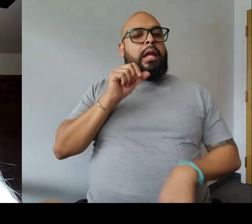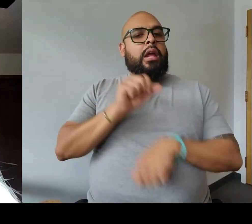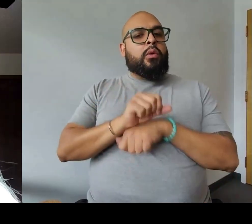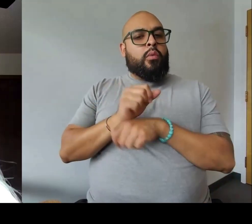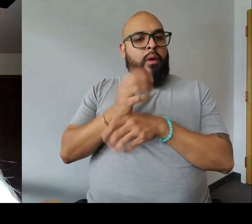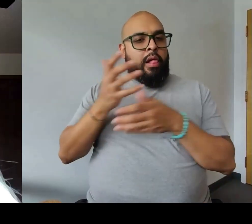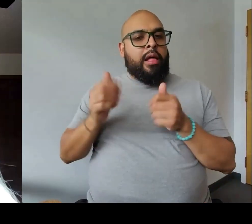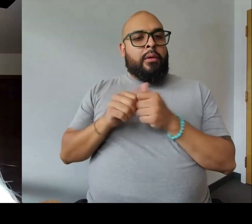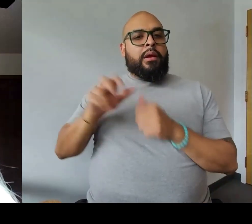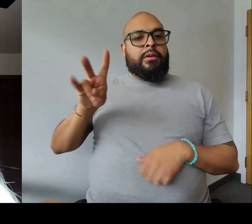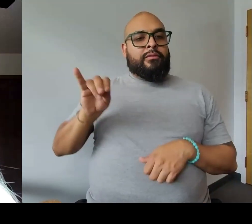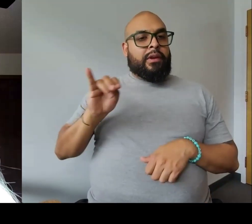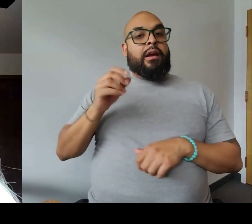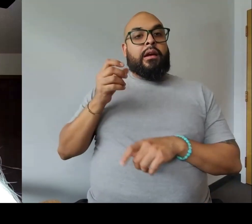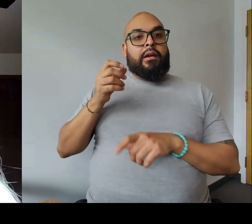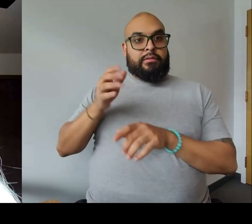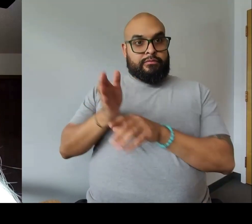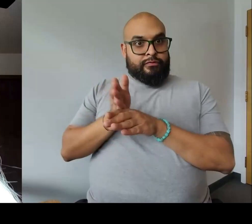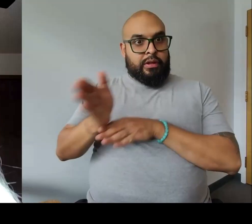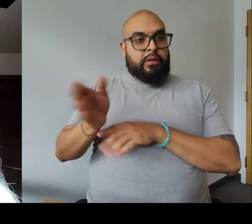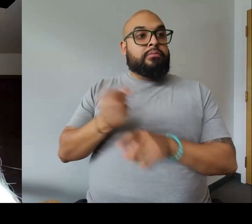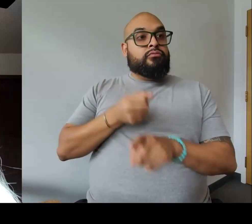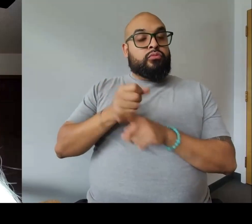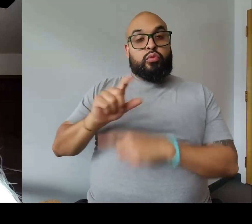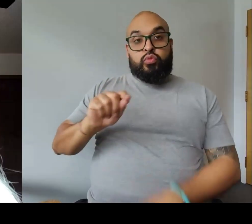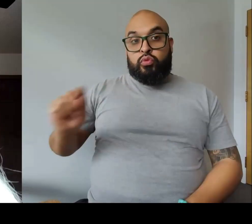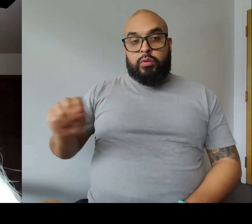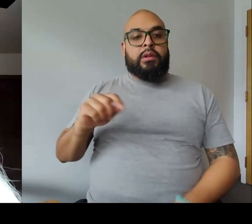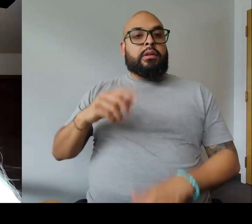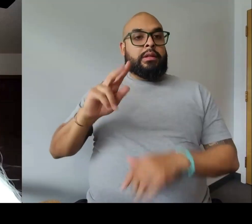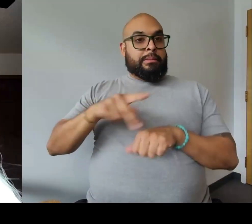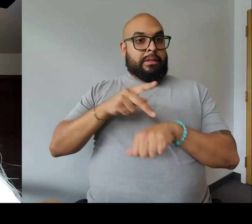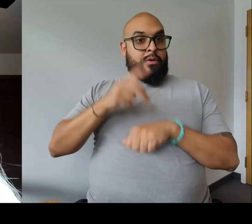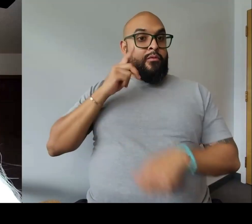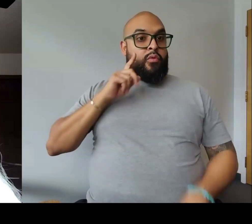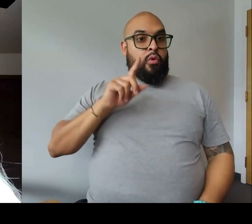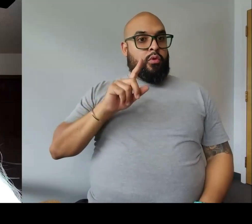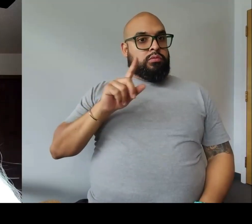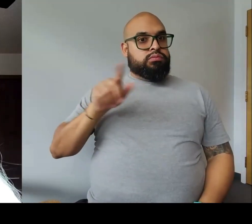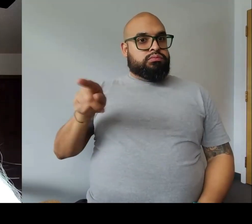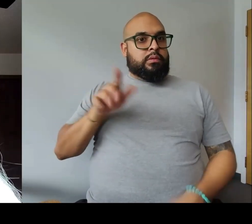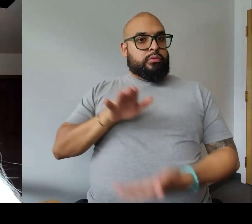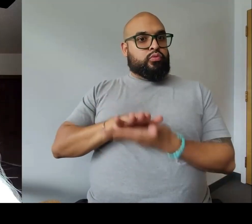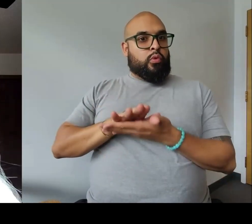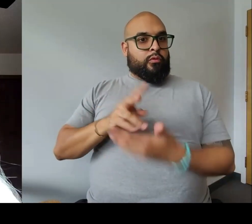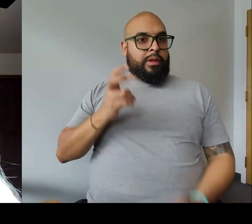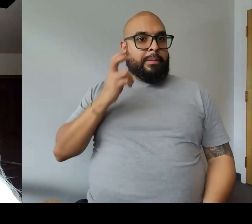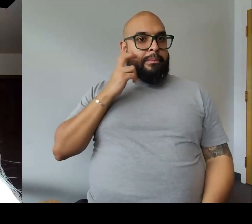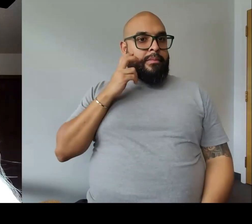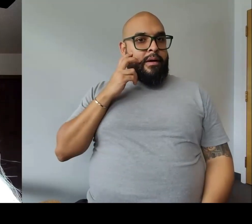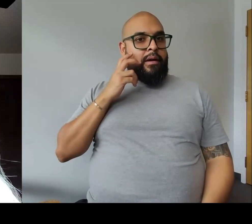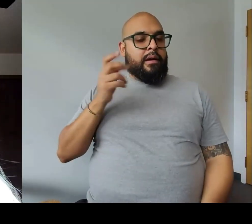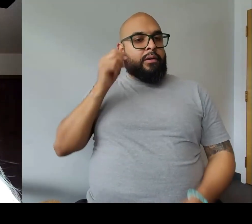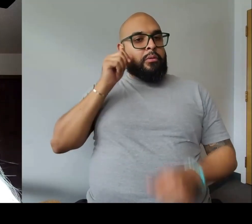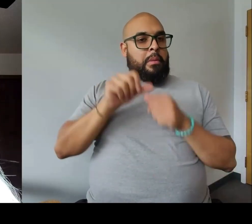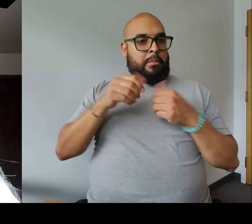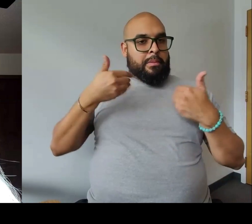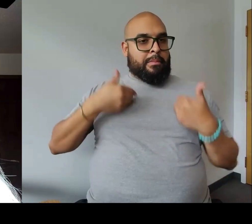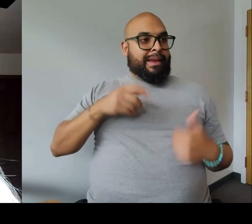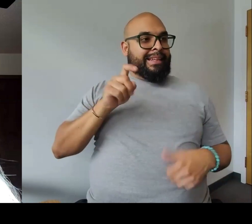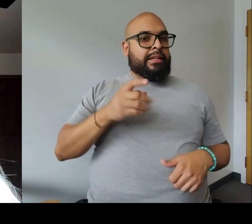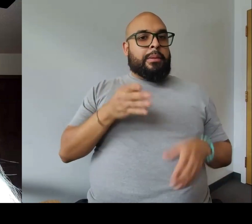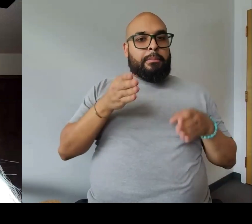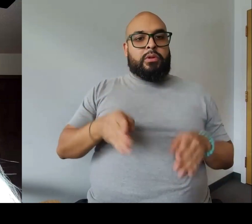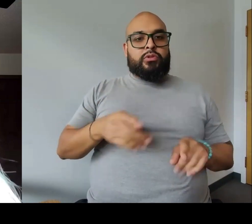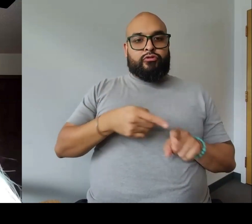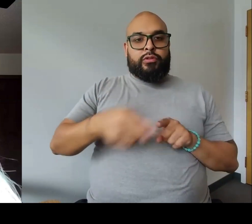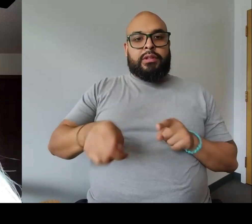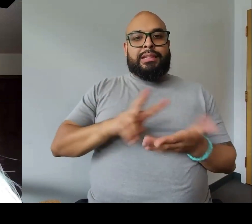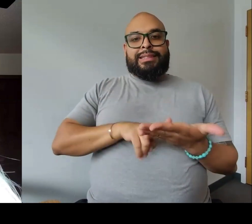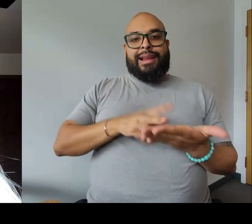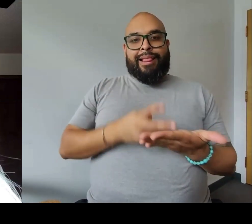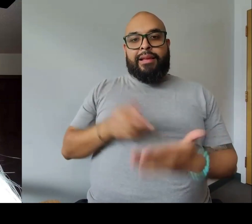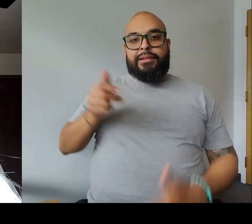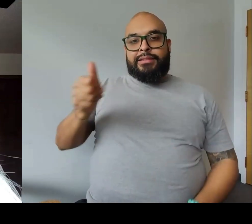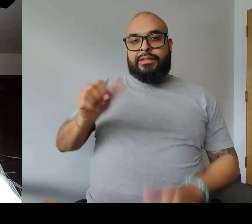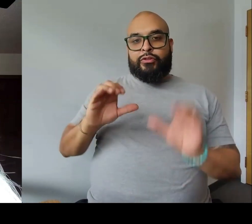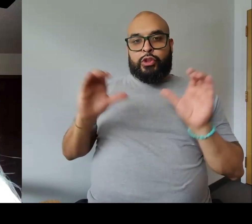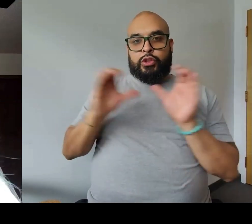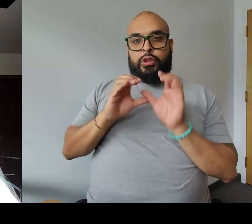But then in 2020, the principal at the School for the Blind remembered me and they needed for the first time a dyslexia specialist who was also certified in the VI field.